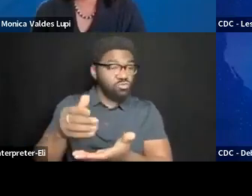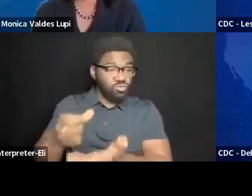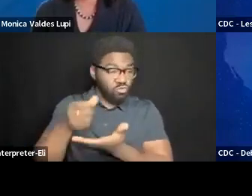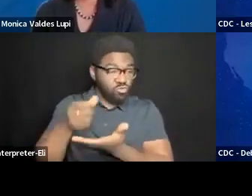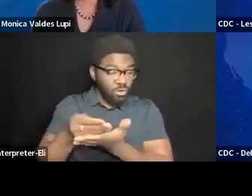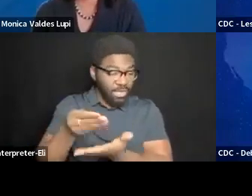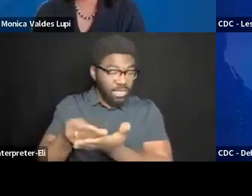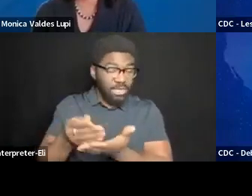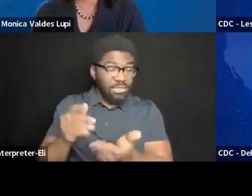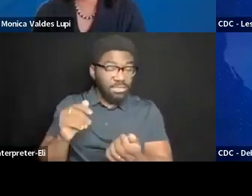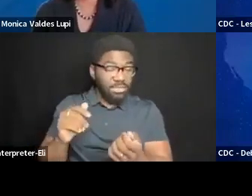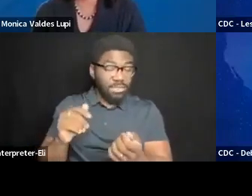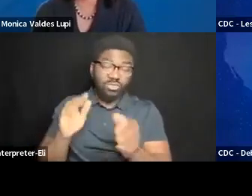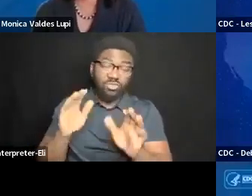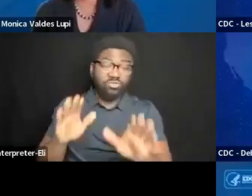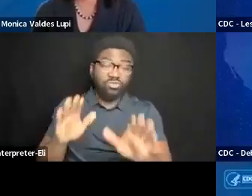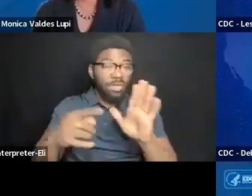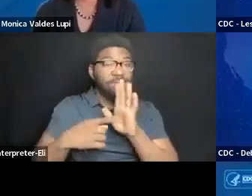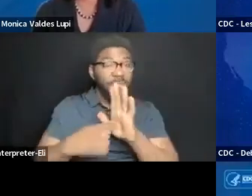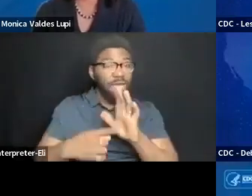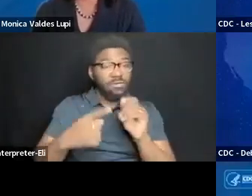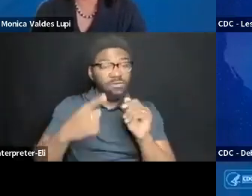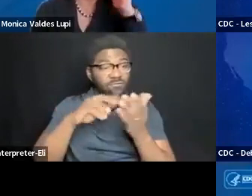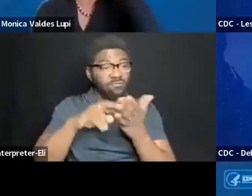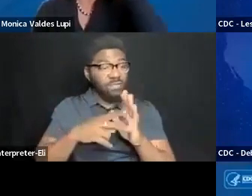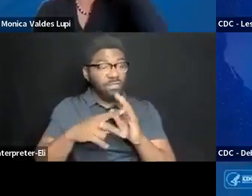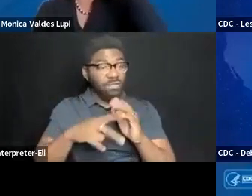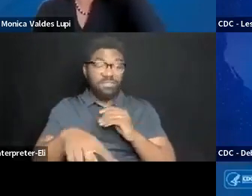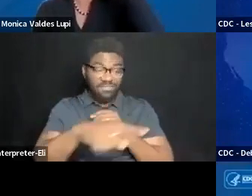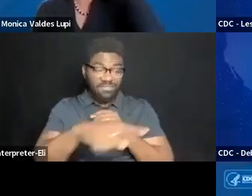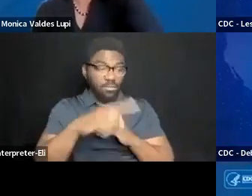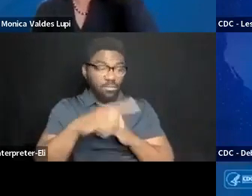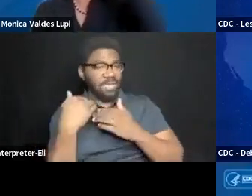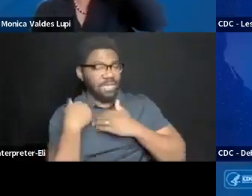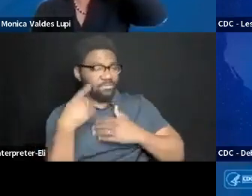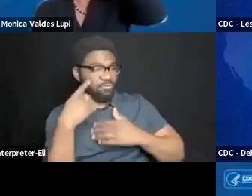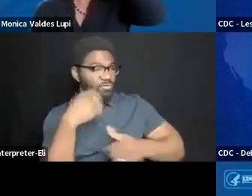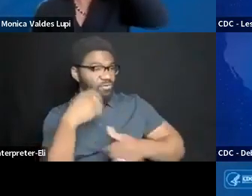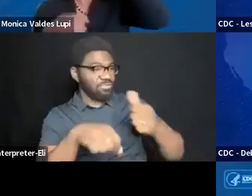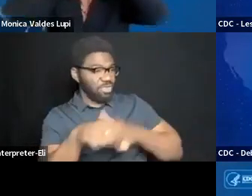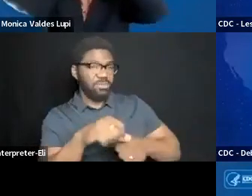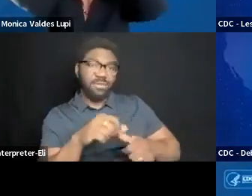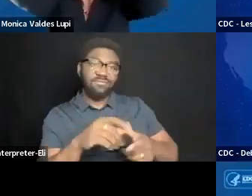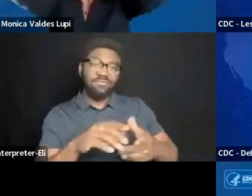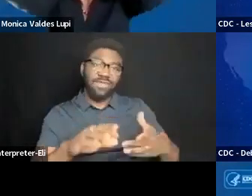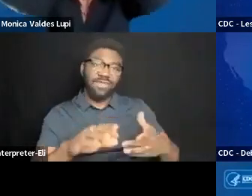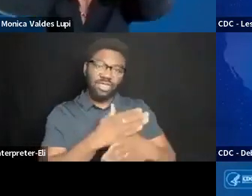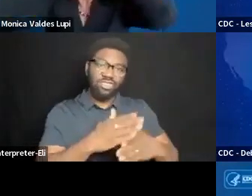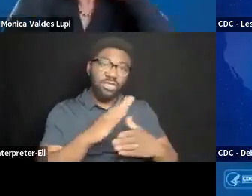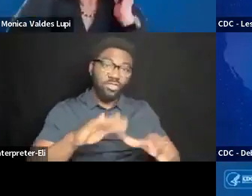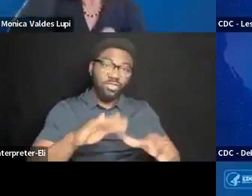but obviously also sharing of challenges and successes. We've had great success with that in working and trying